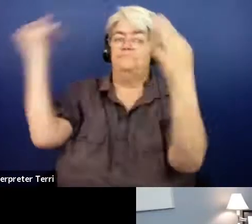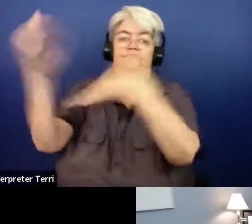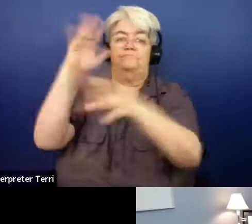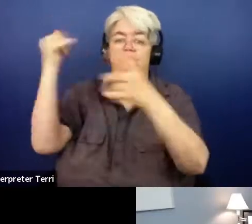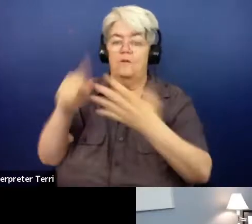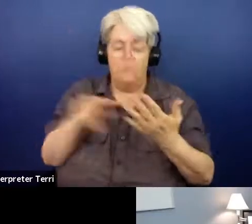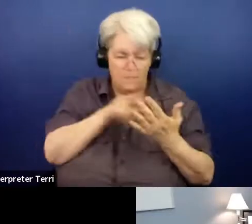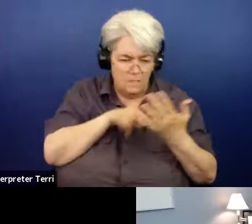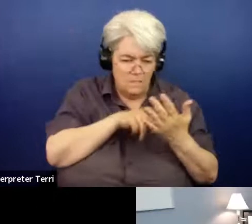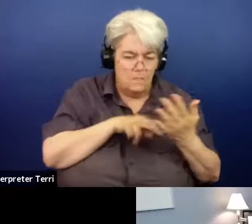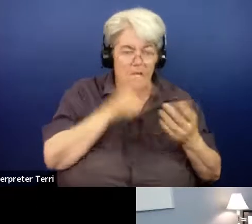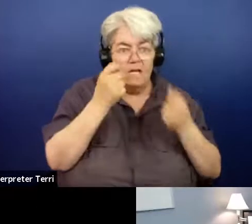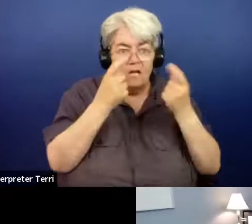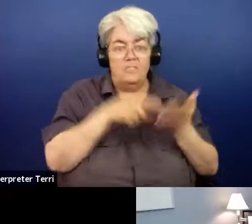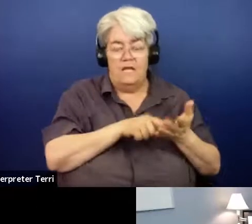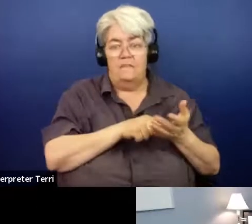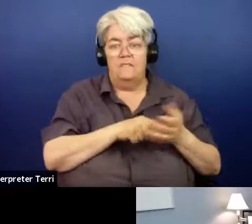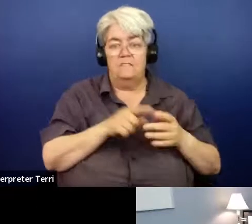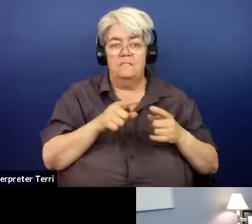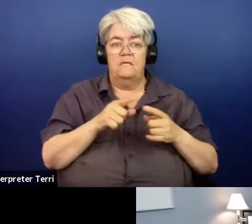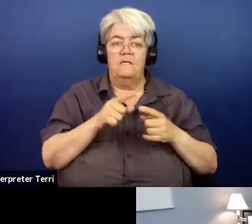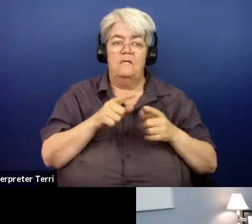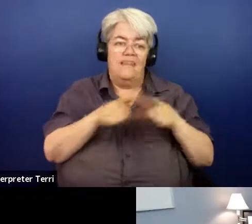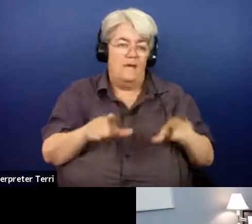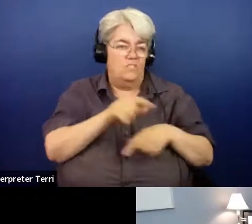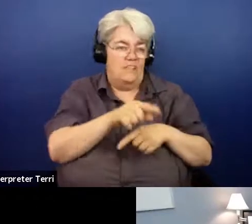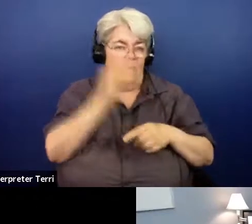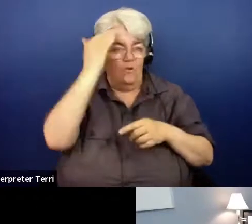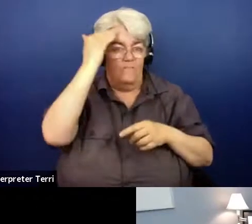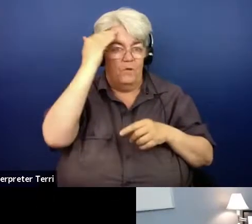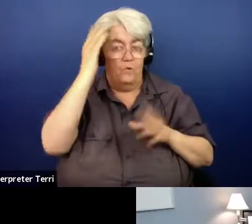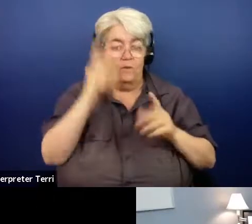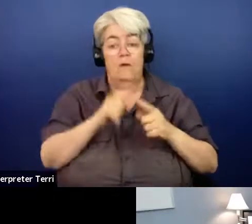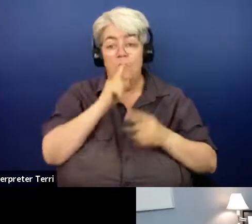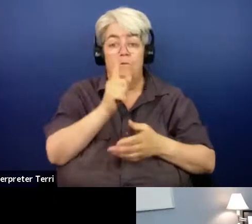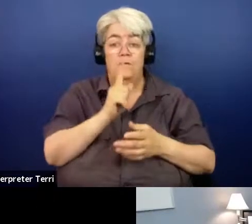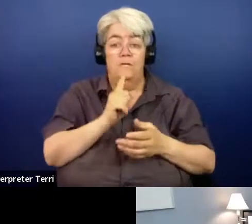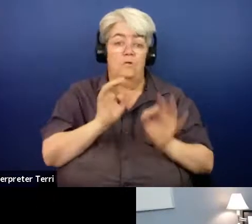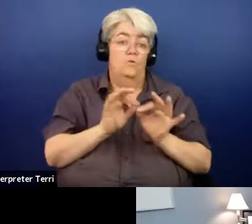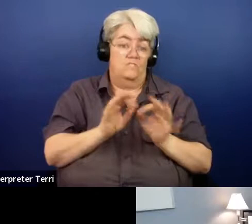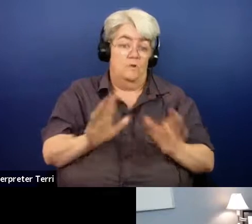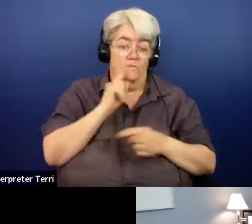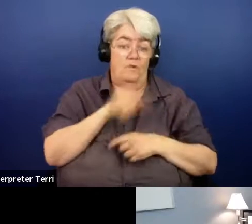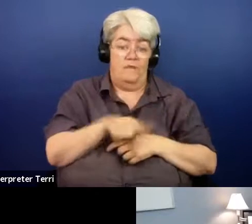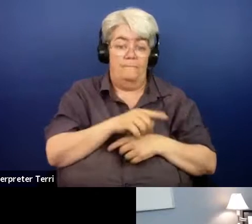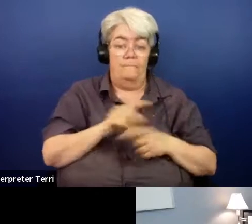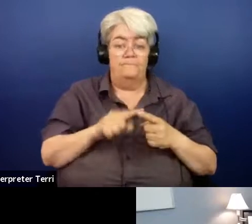in language that's familiar really useful. I think just the court setting is overwhelming. It is overwhelming if one doesn't